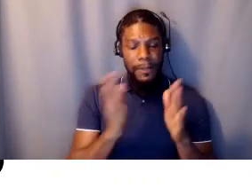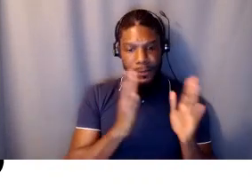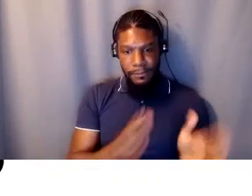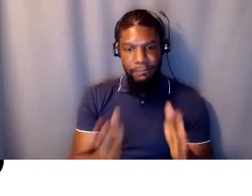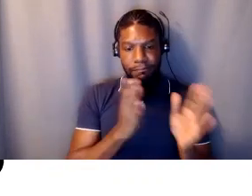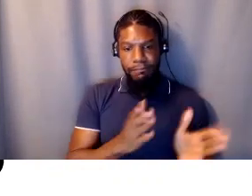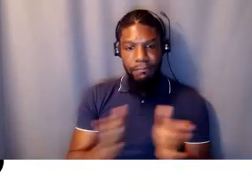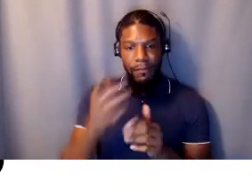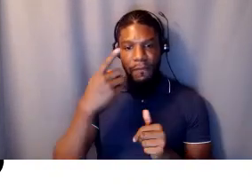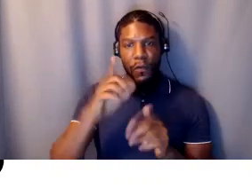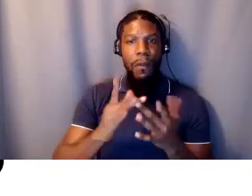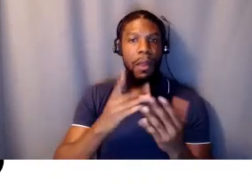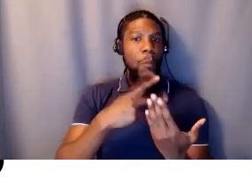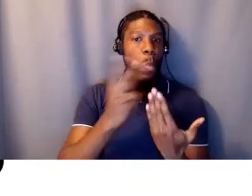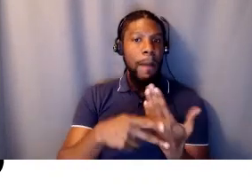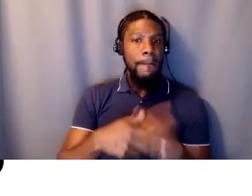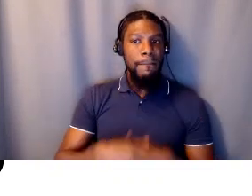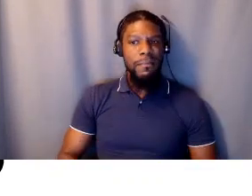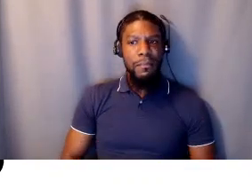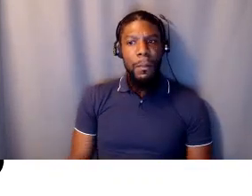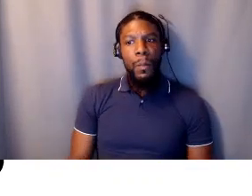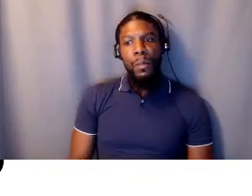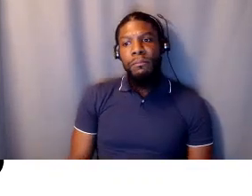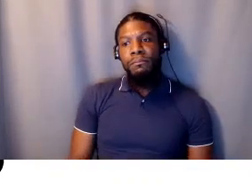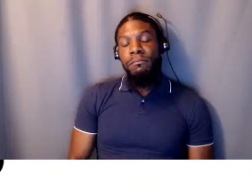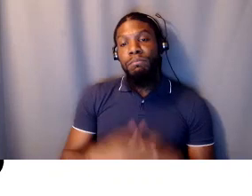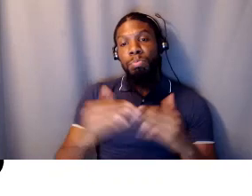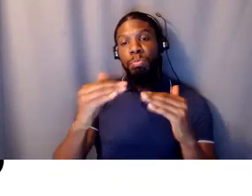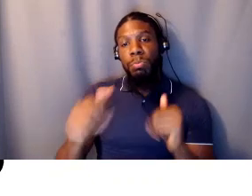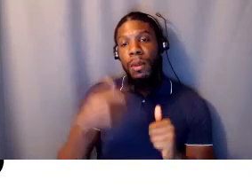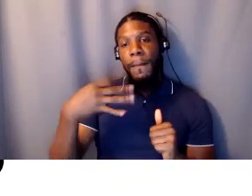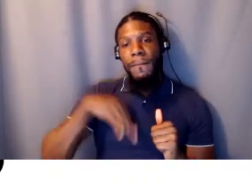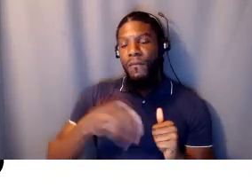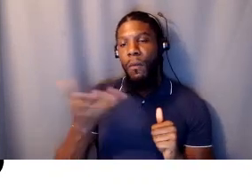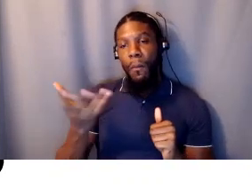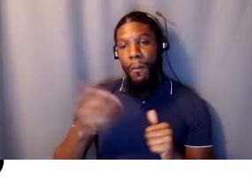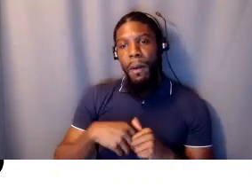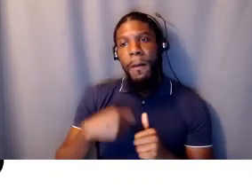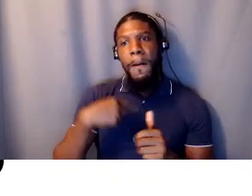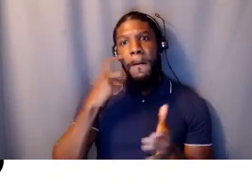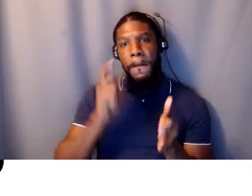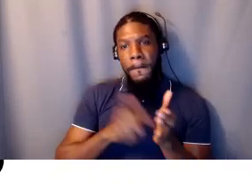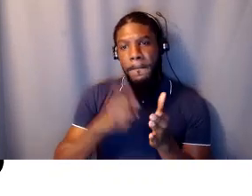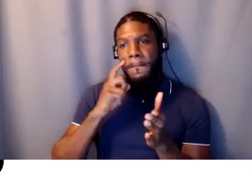One other benefit that I'm finding more and more is that asynchronous